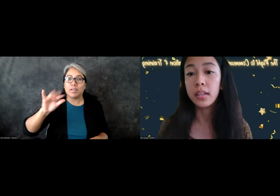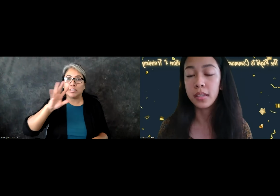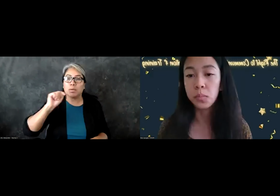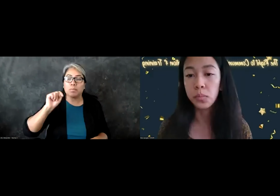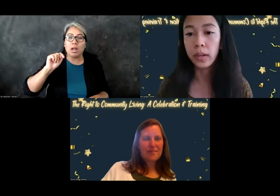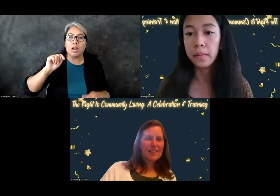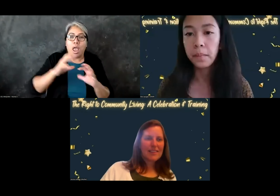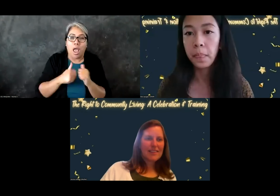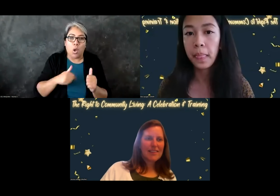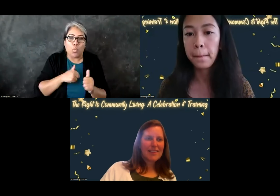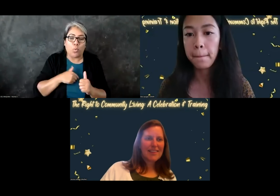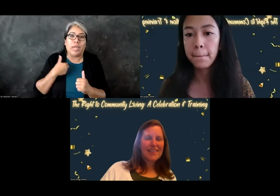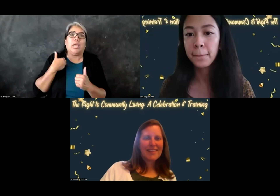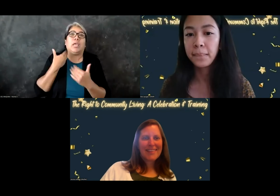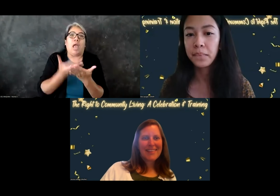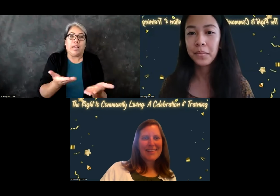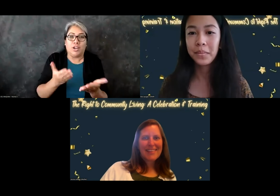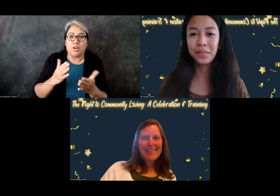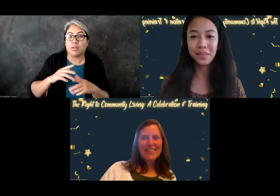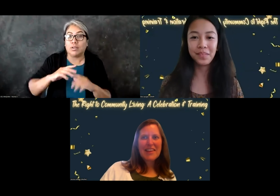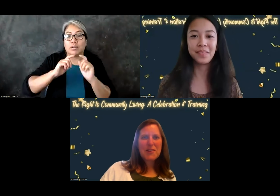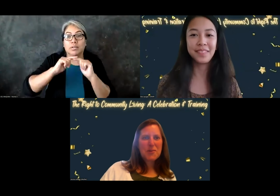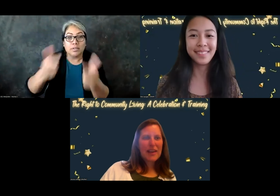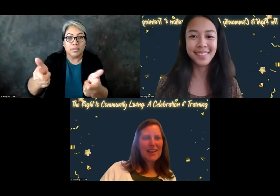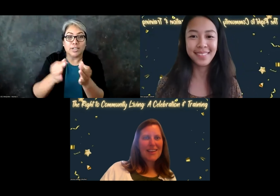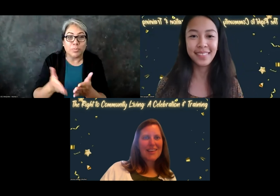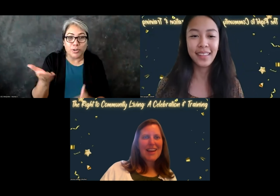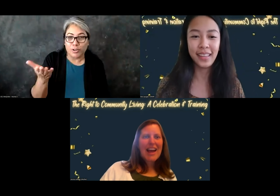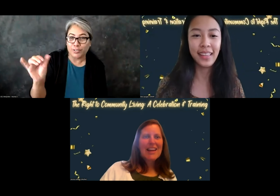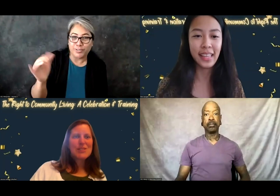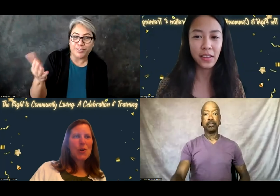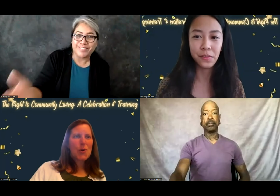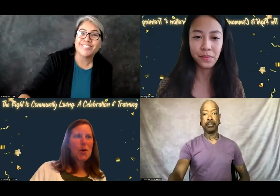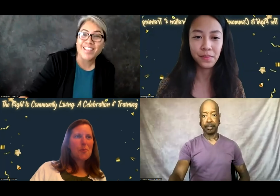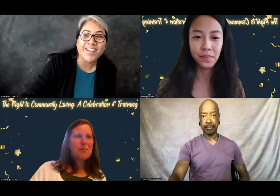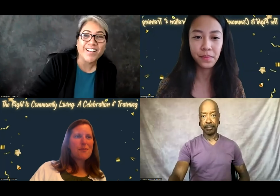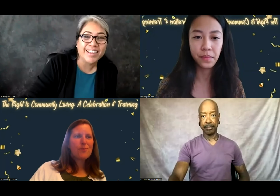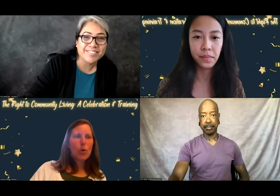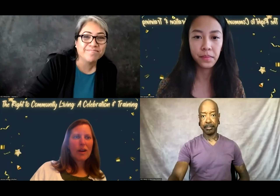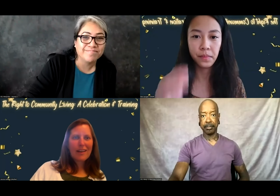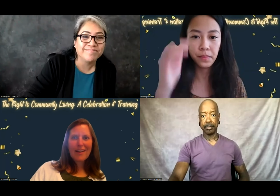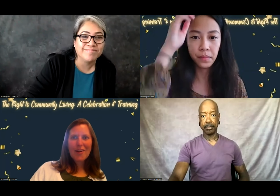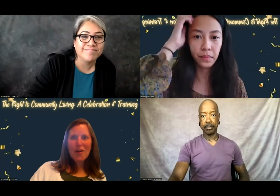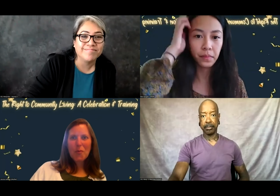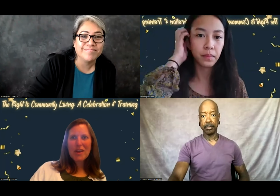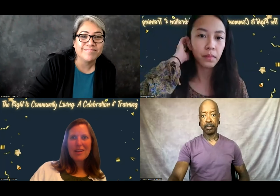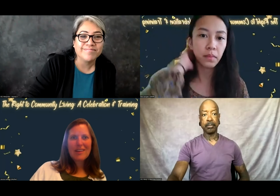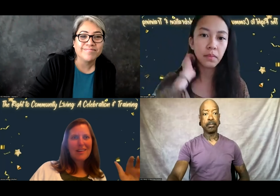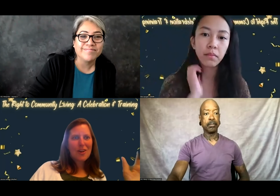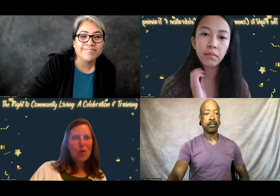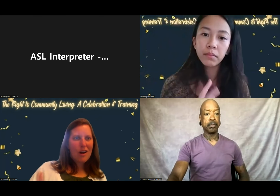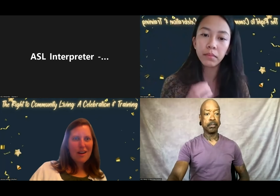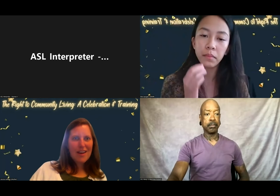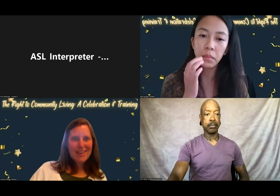exciting news. And now I will turn it back to Jessica and Tiffany to talk about how we got to this point.